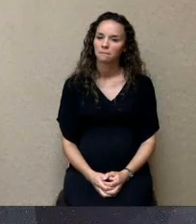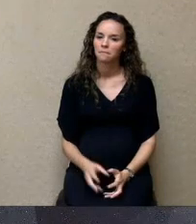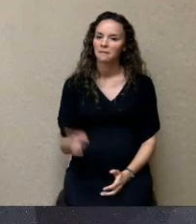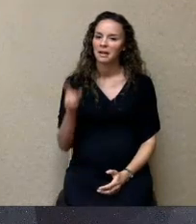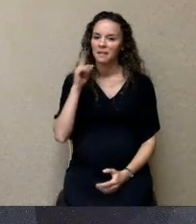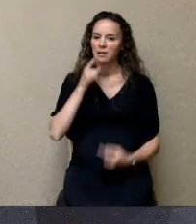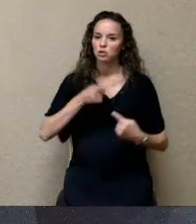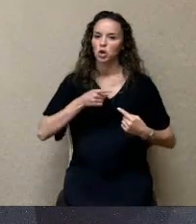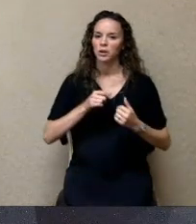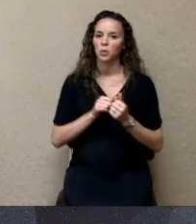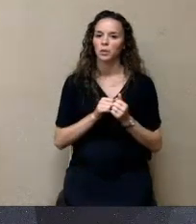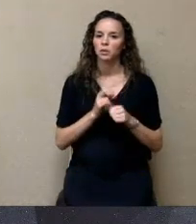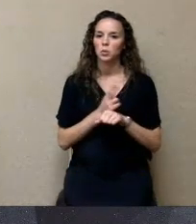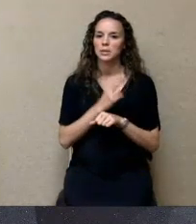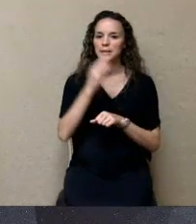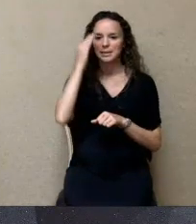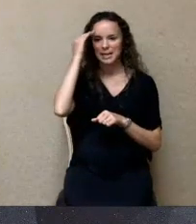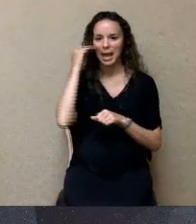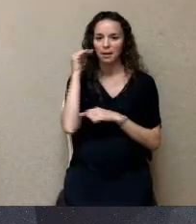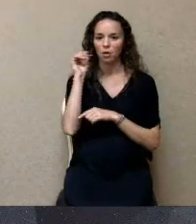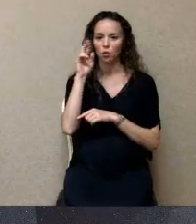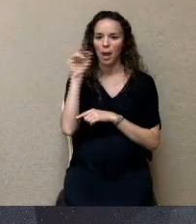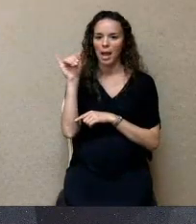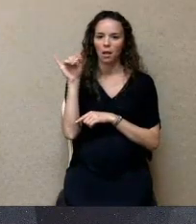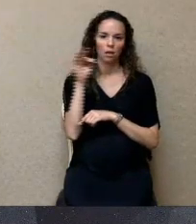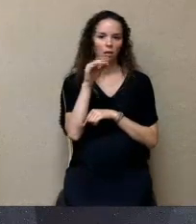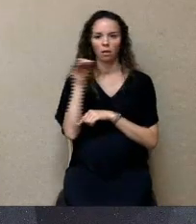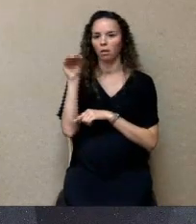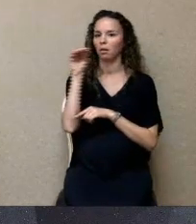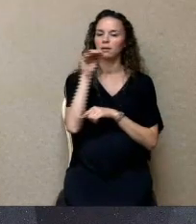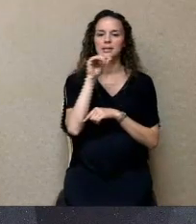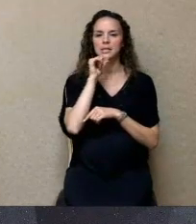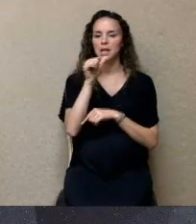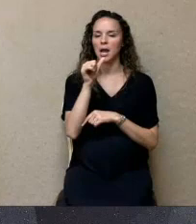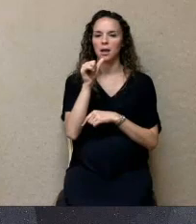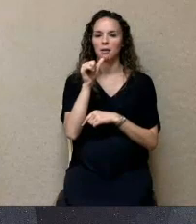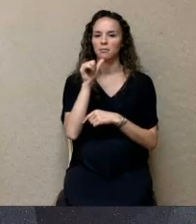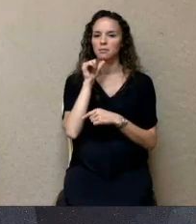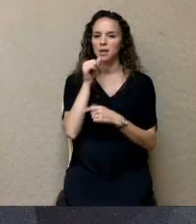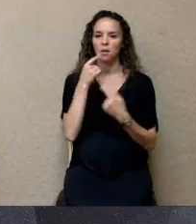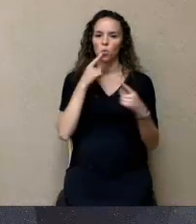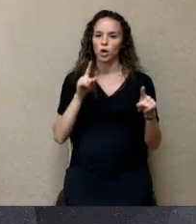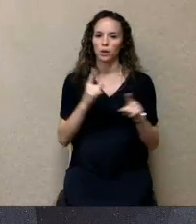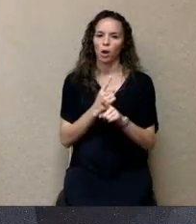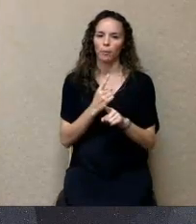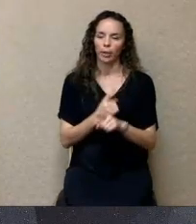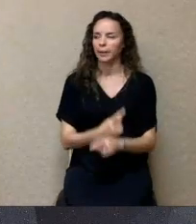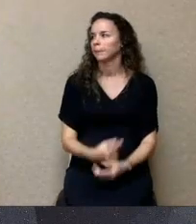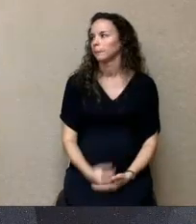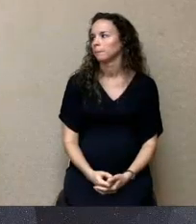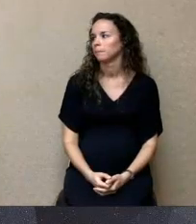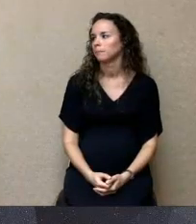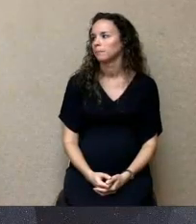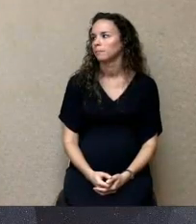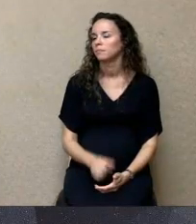It seems like it's not being as responsive as it usually is. So, Mike was doing a presentation yesterday and